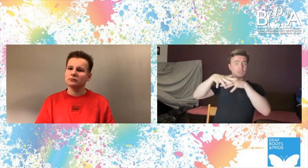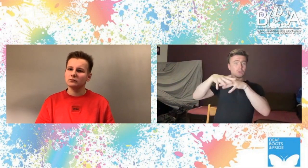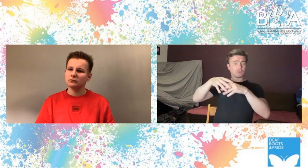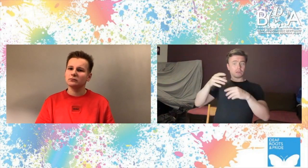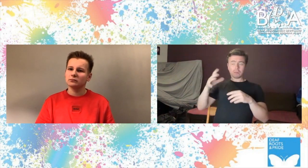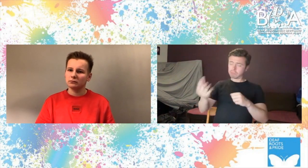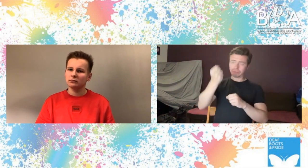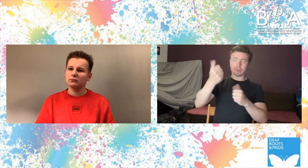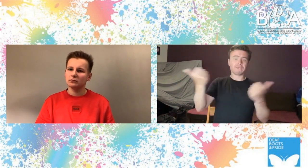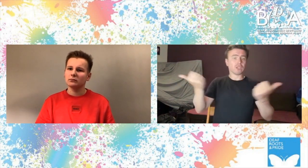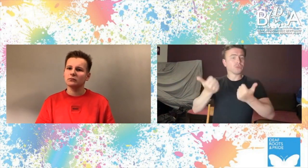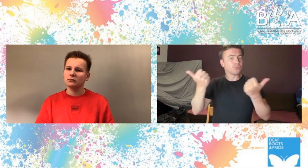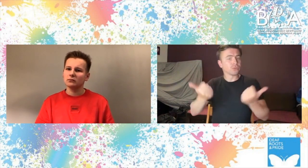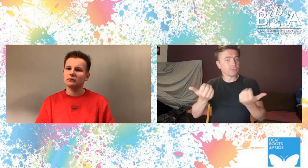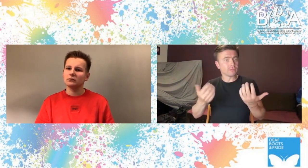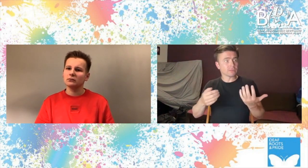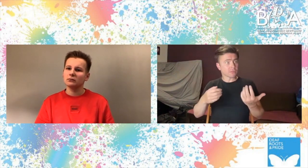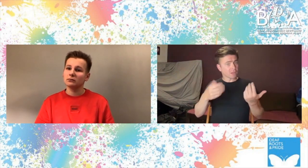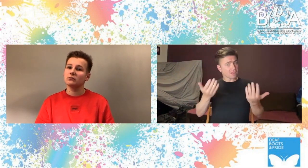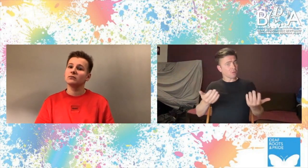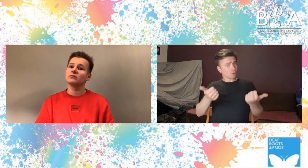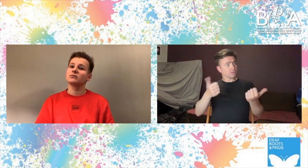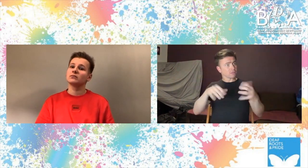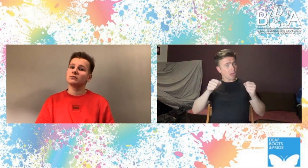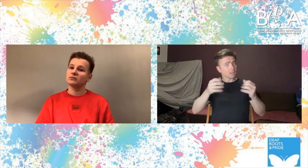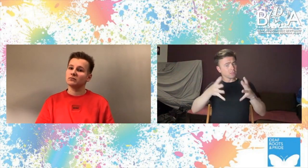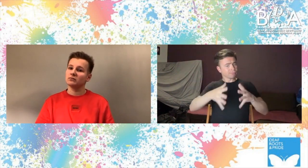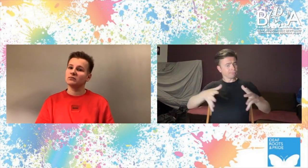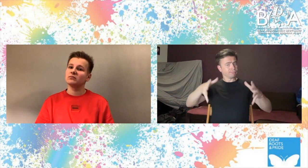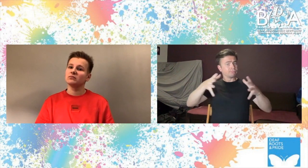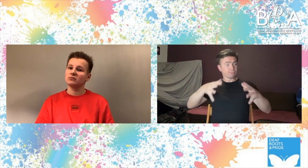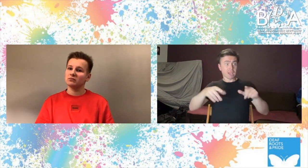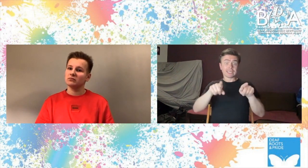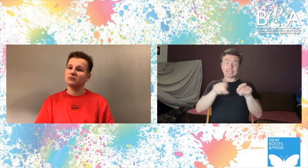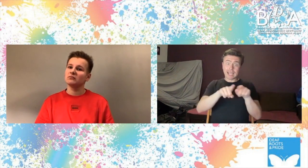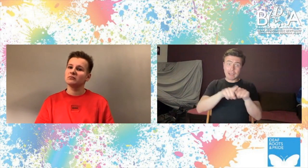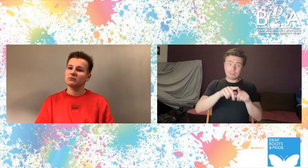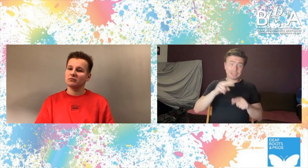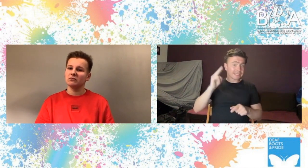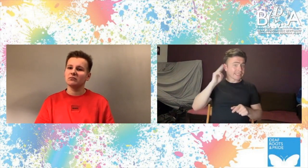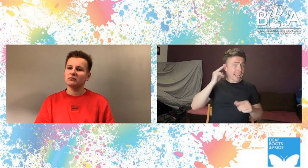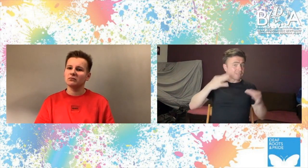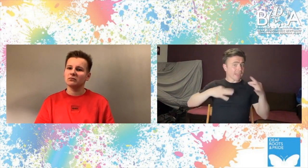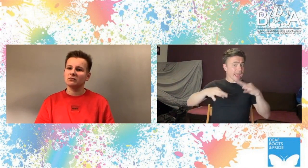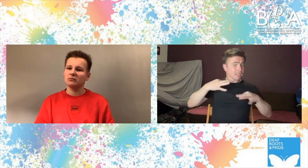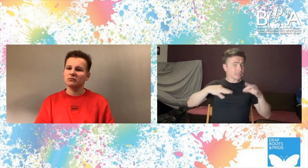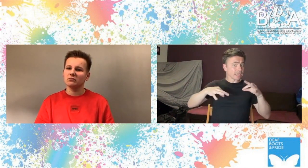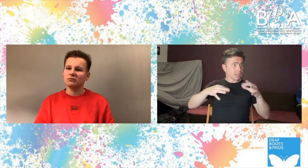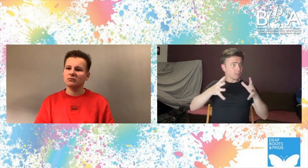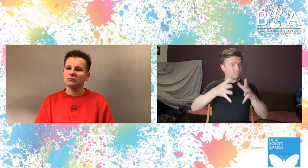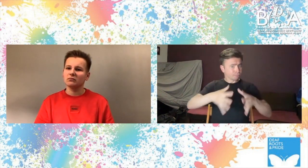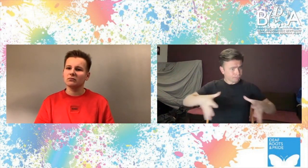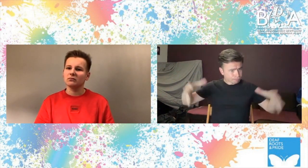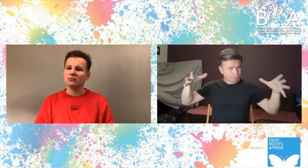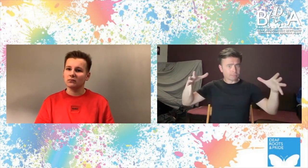so you are able to cast more non-binary people. I feel the pool of Deaf actors is growing,